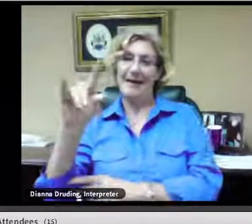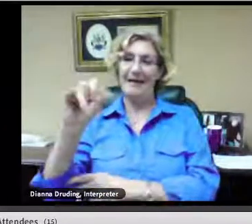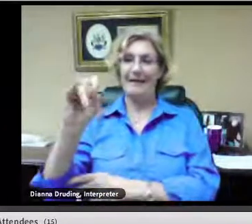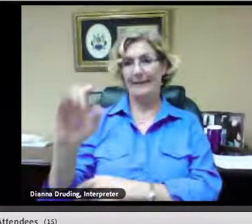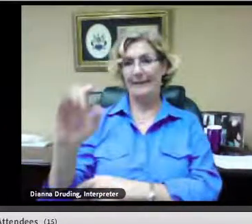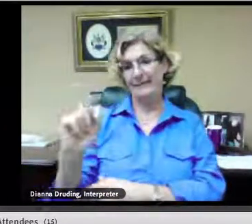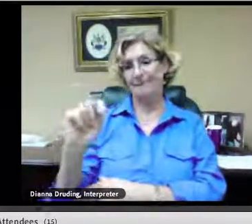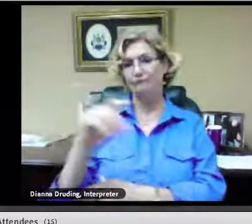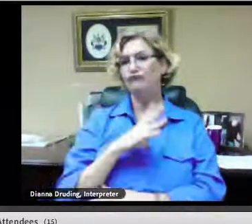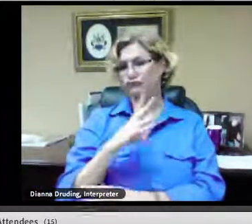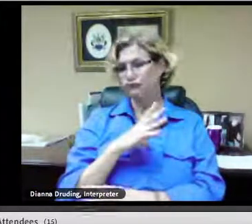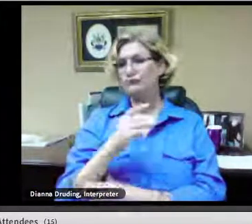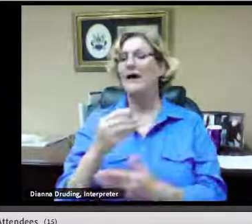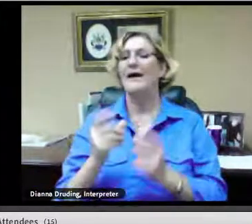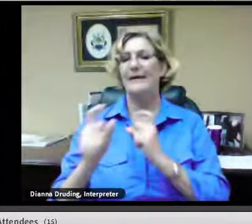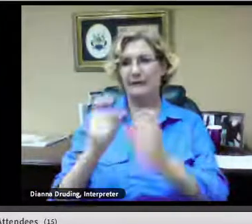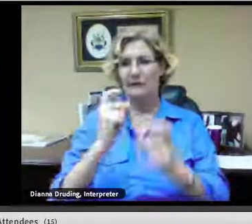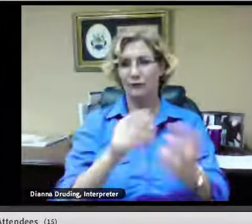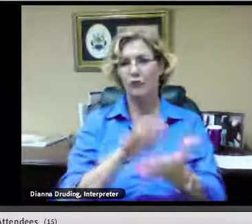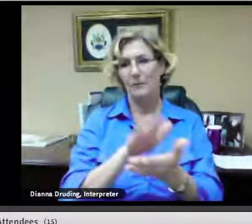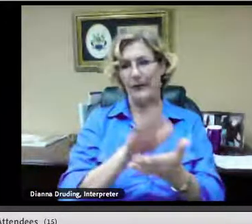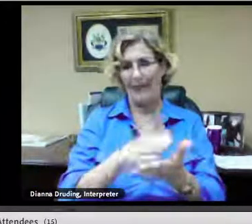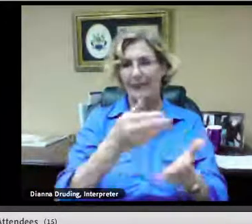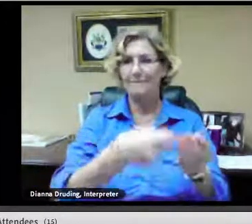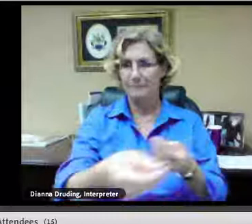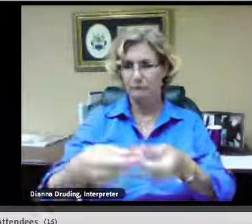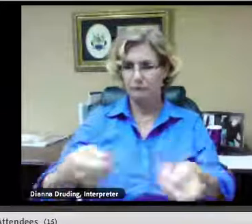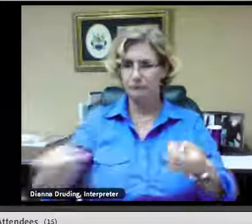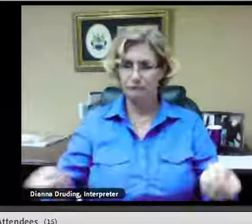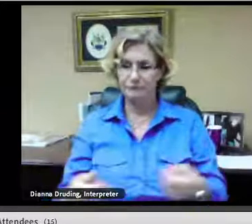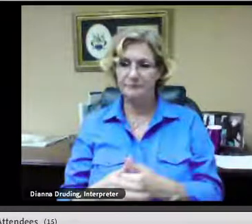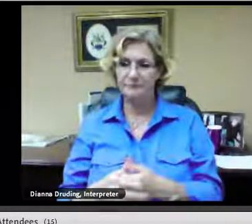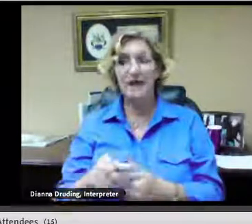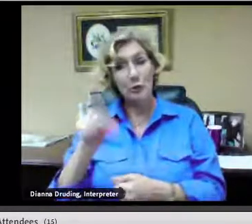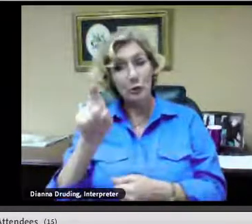And then you really have to decide how to best take this back to your colleagues,